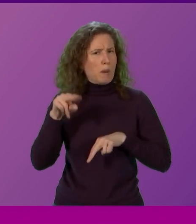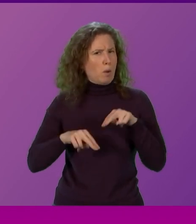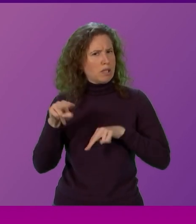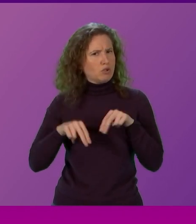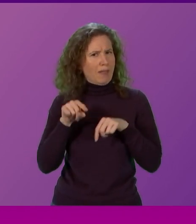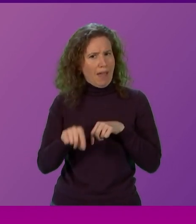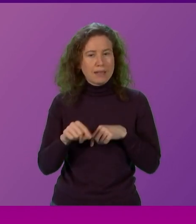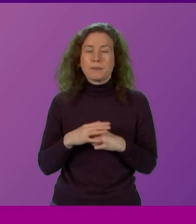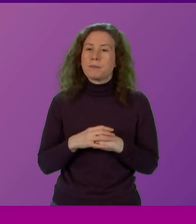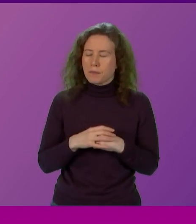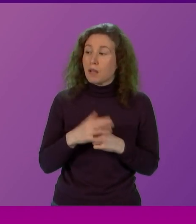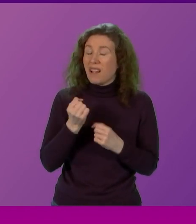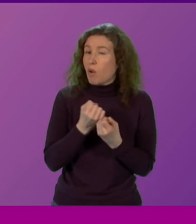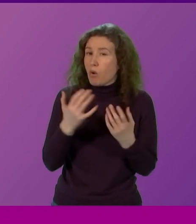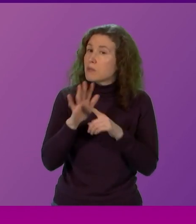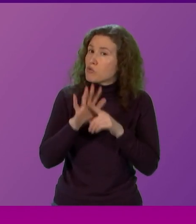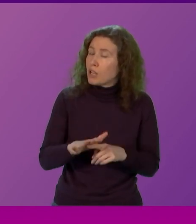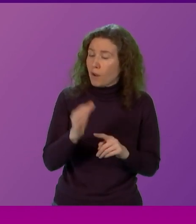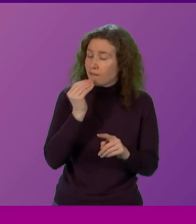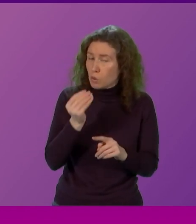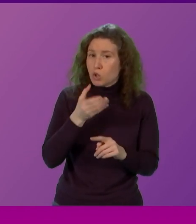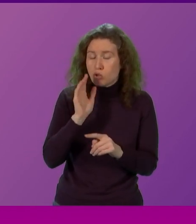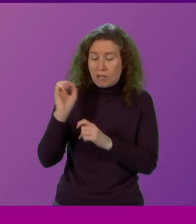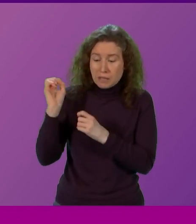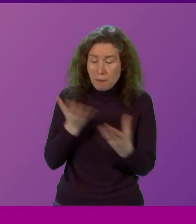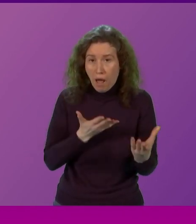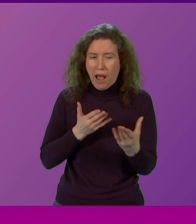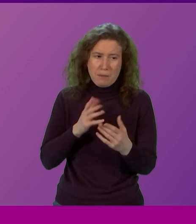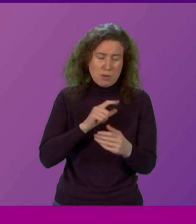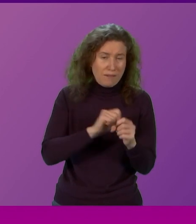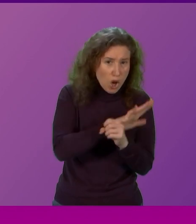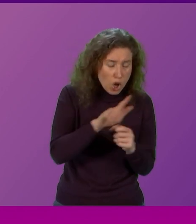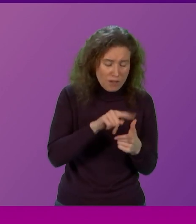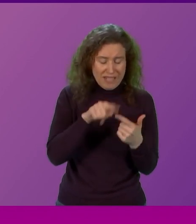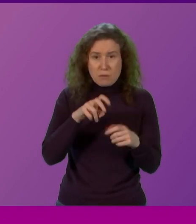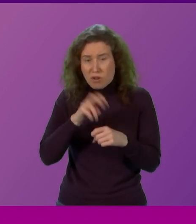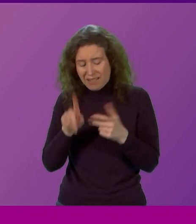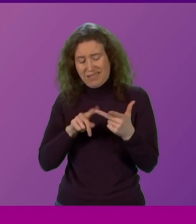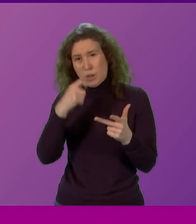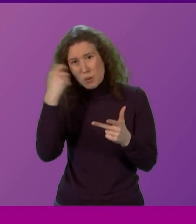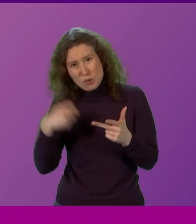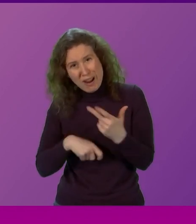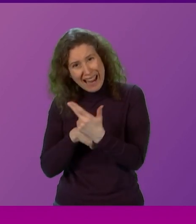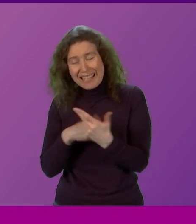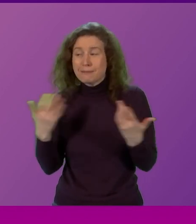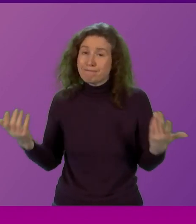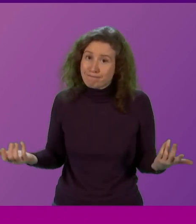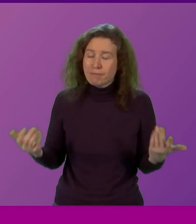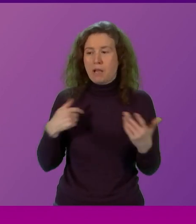Given the pressure on food and drinks supply chains that have been caused by Covid, Brexit and war in Ukraine, the Cabinet Secretary for Rural Affairs and Islands wrote to the